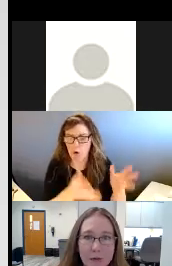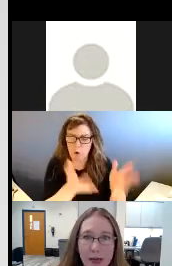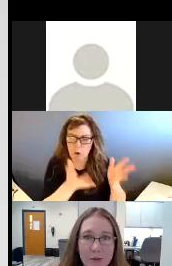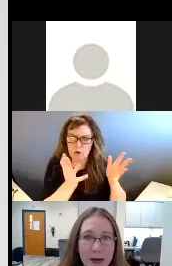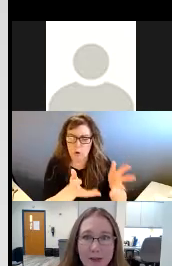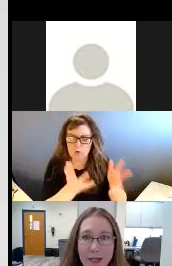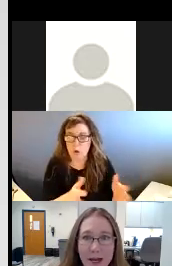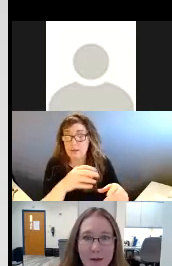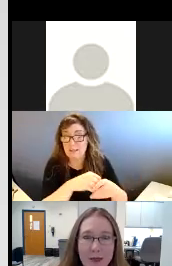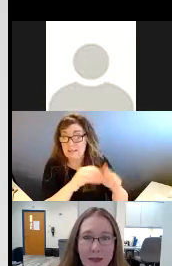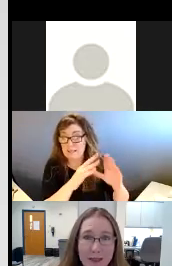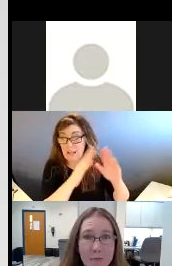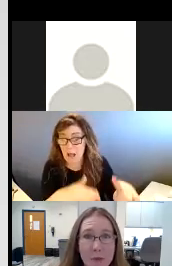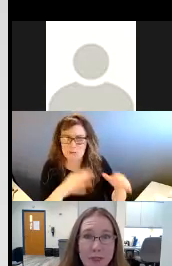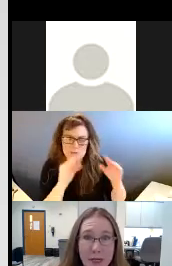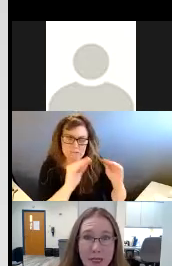PROVIDE RIGHT AT THE TIME IS THE MOST MEANINGFUL AND